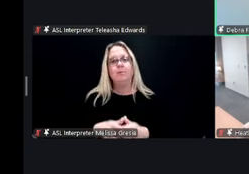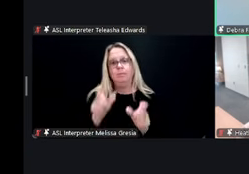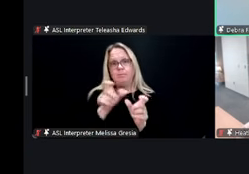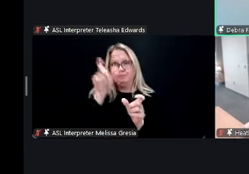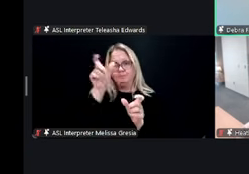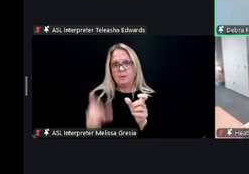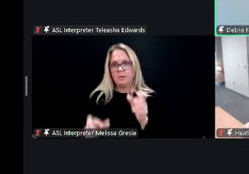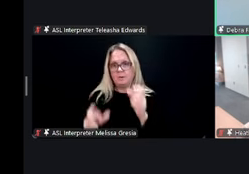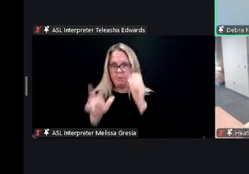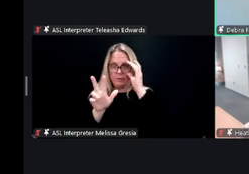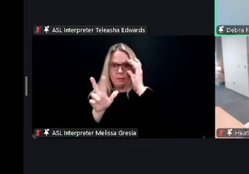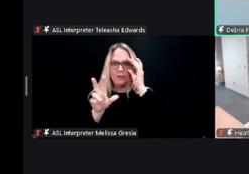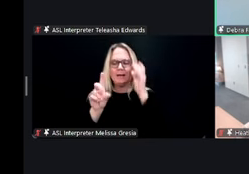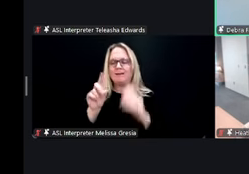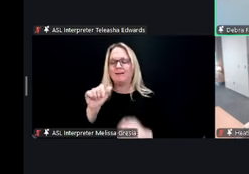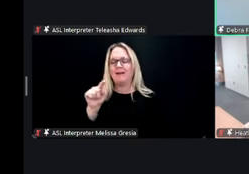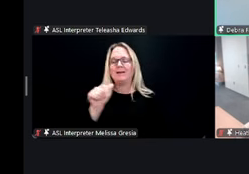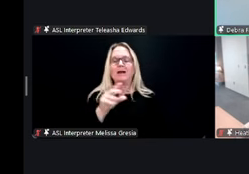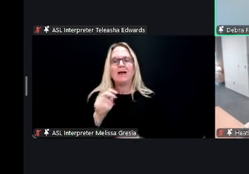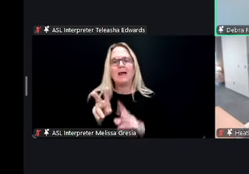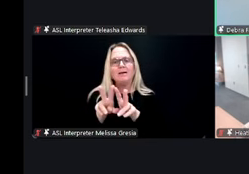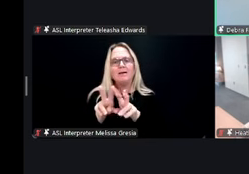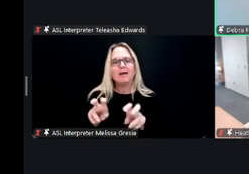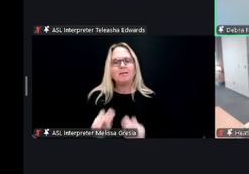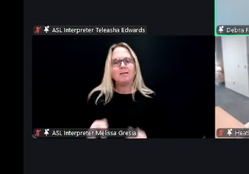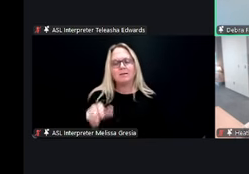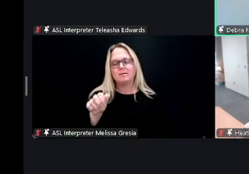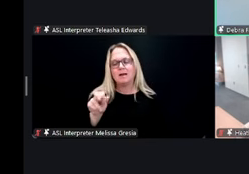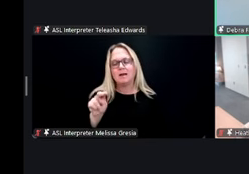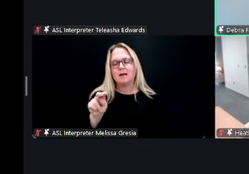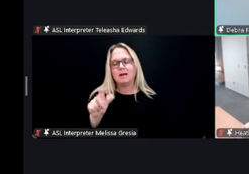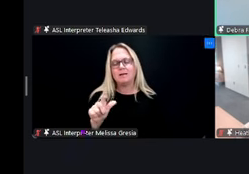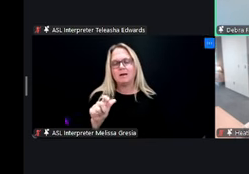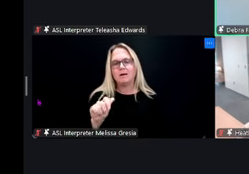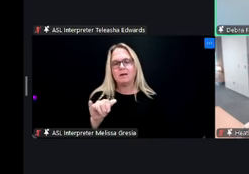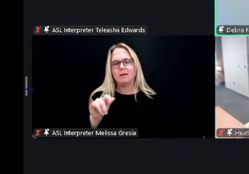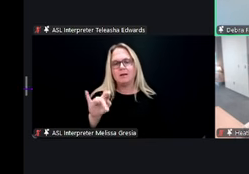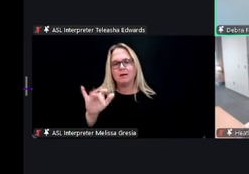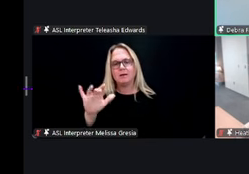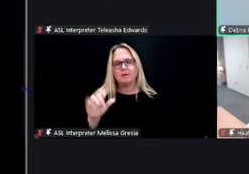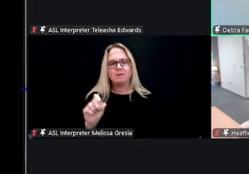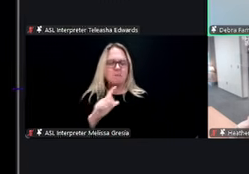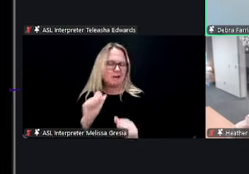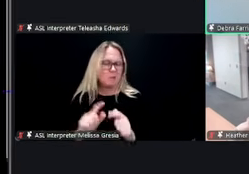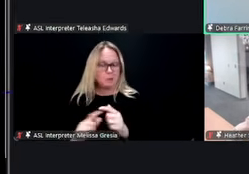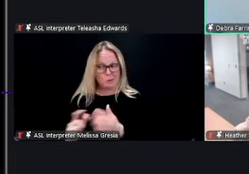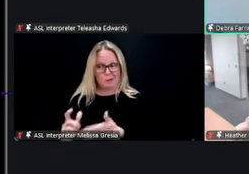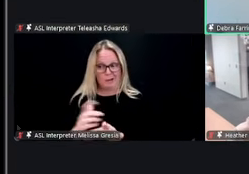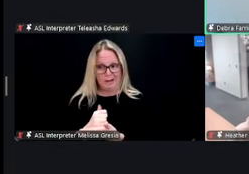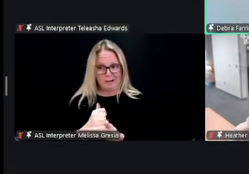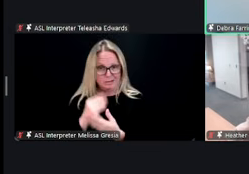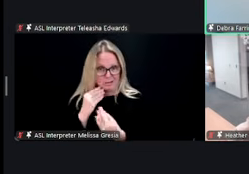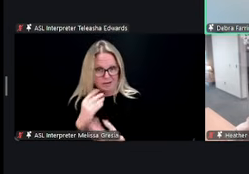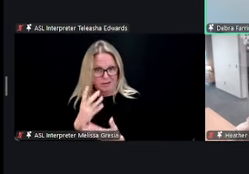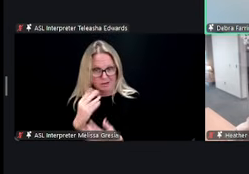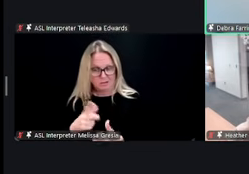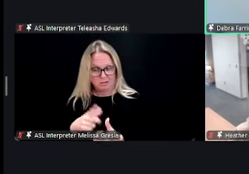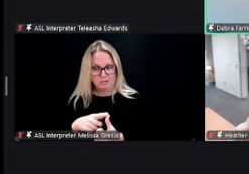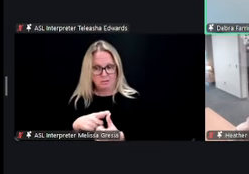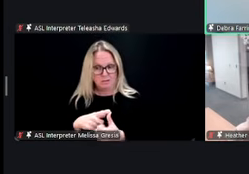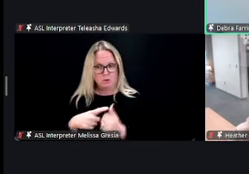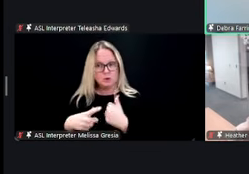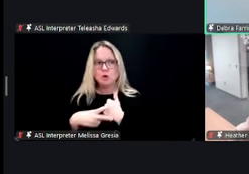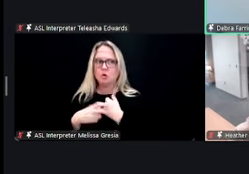three, data and analytics, being able to, as I've mentioned, be able to collect data securely, uh,